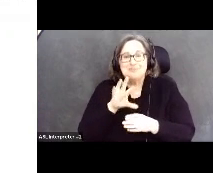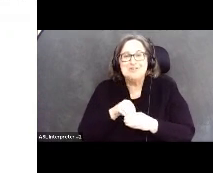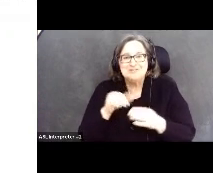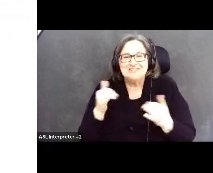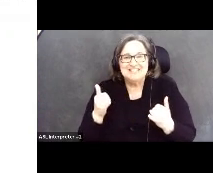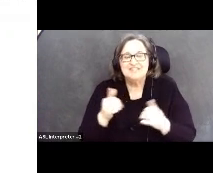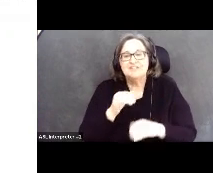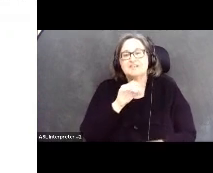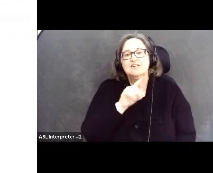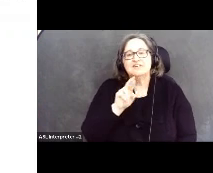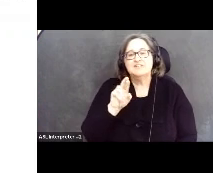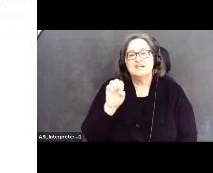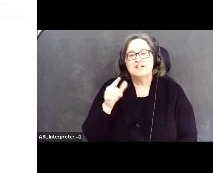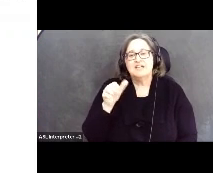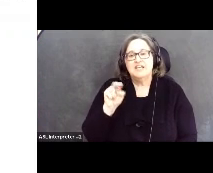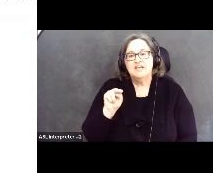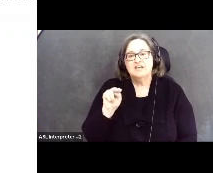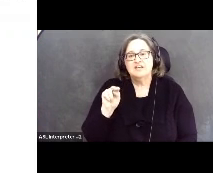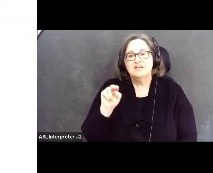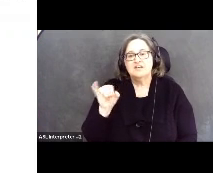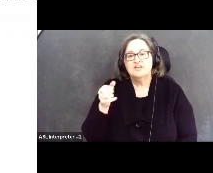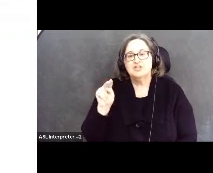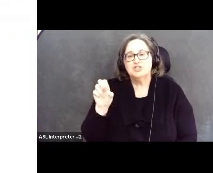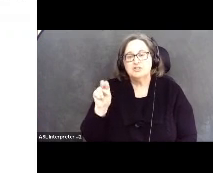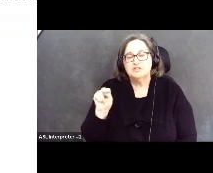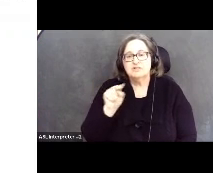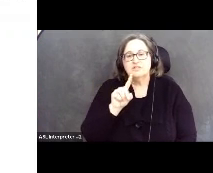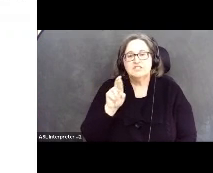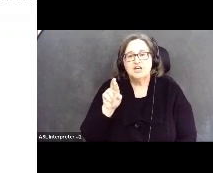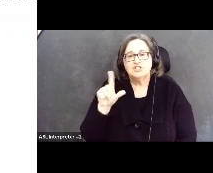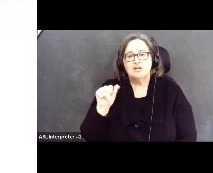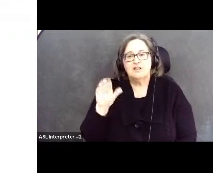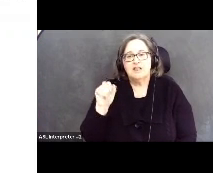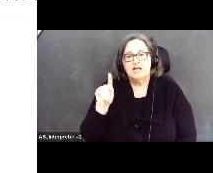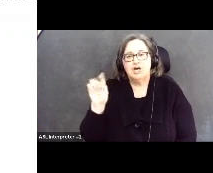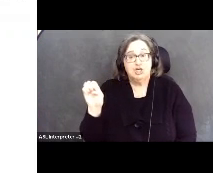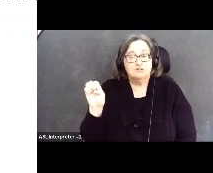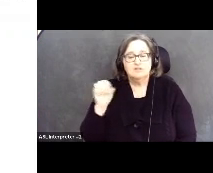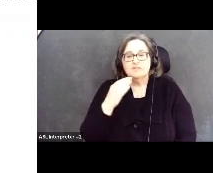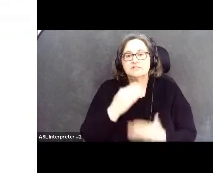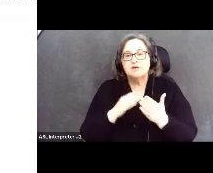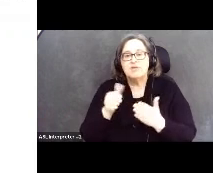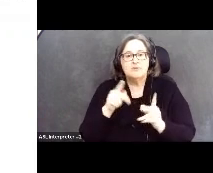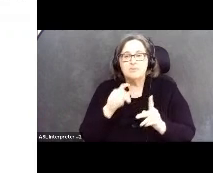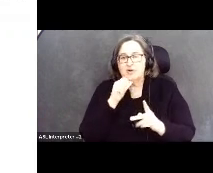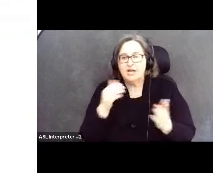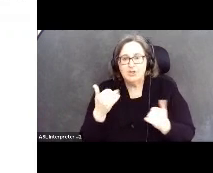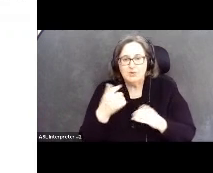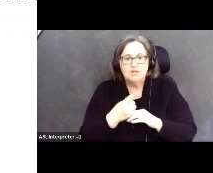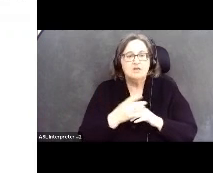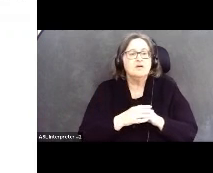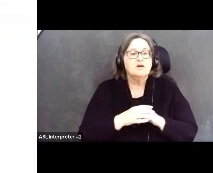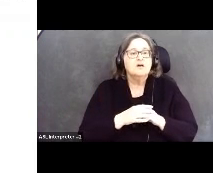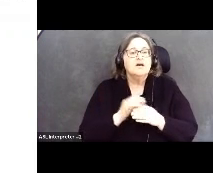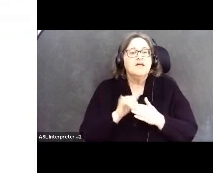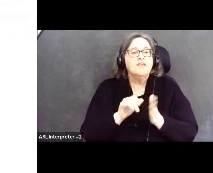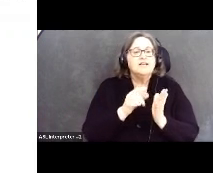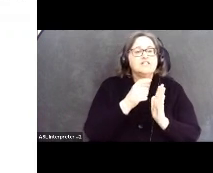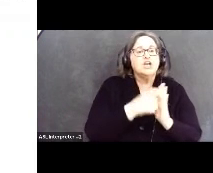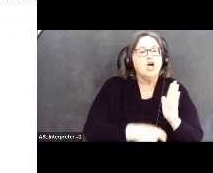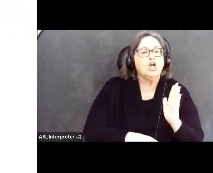Dr. Eagan Johnson, Dr. McCart, and some of others that are not here today. This is an article that